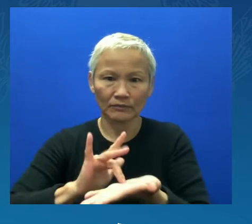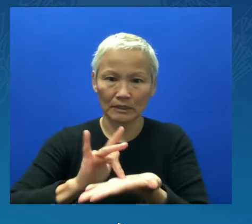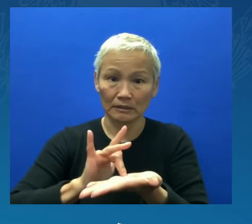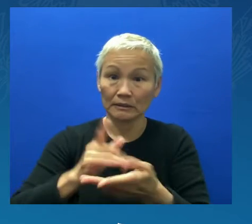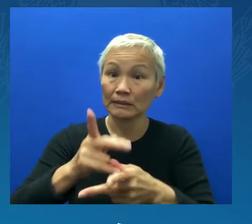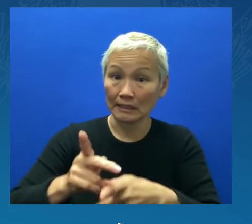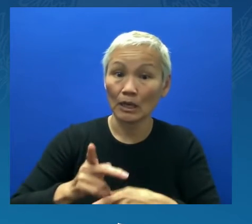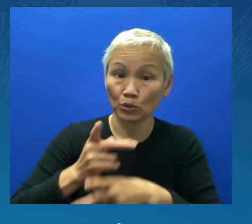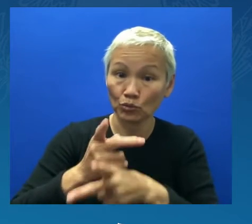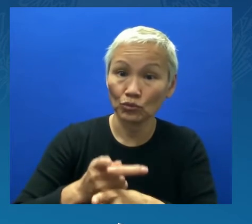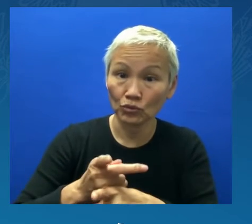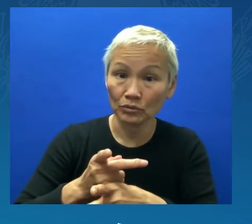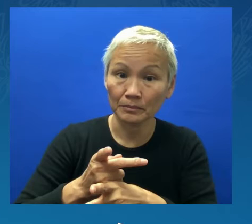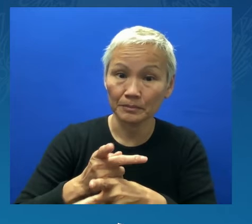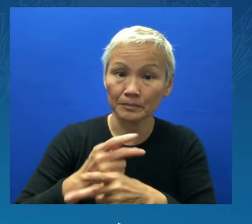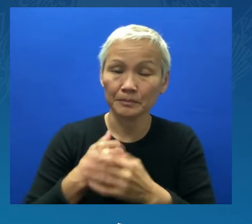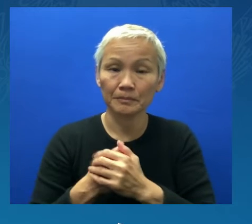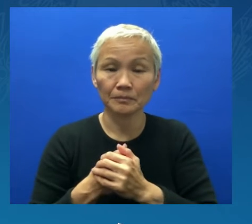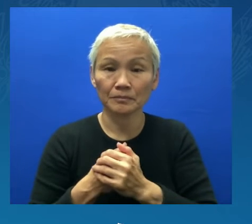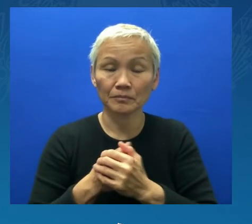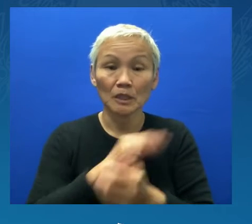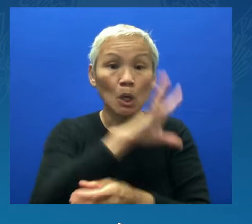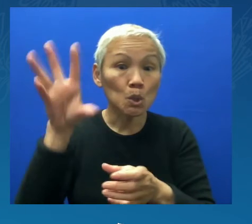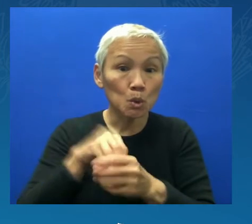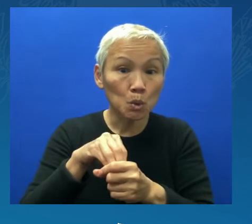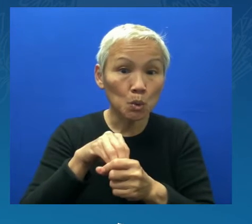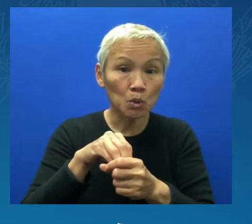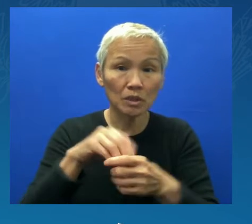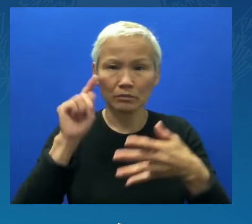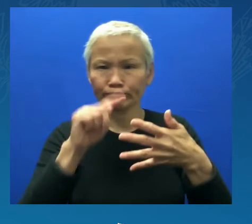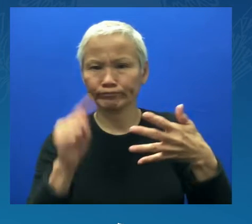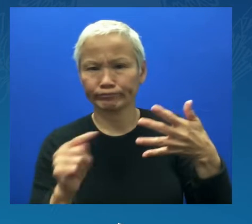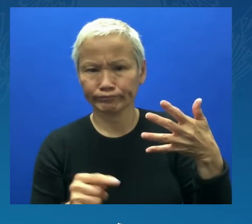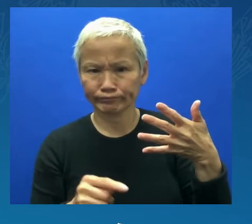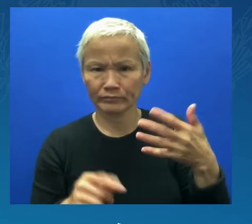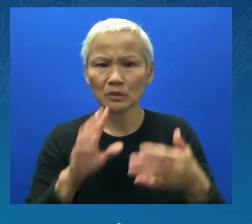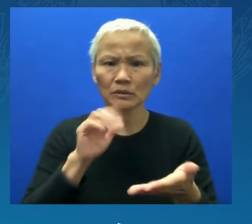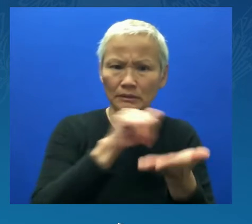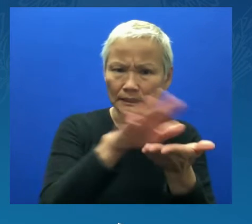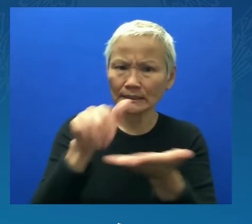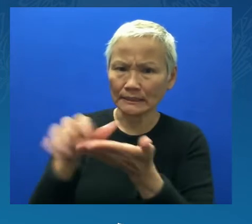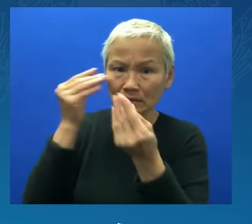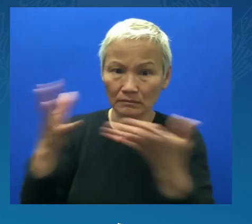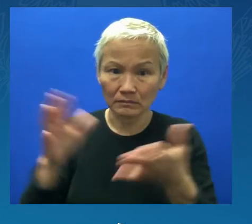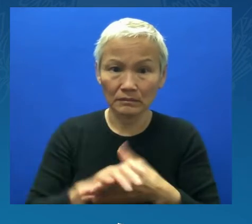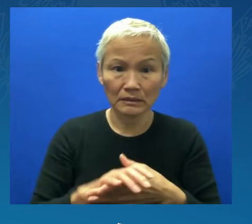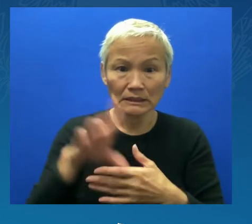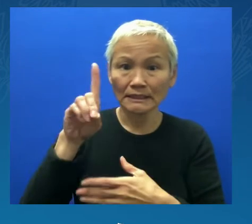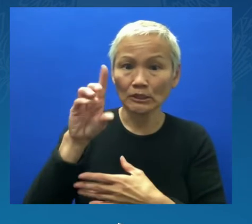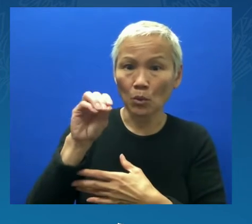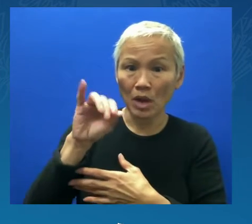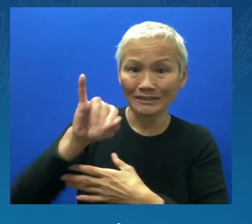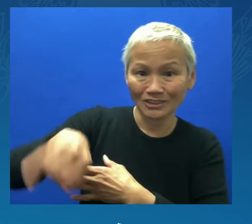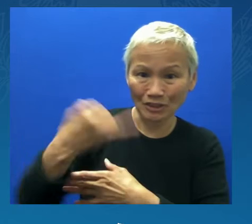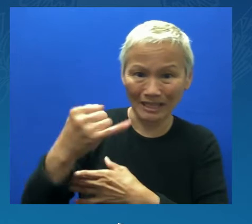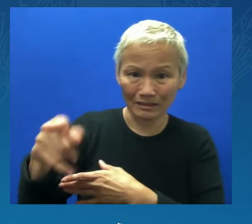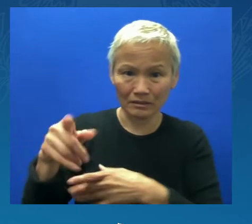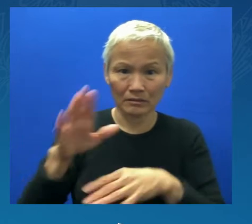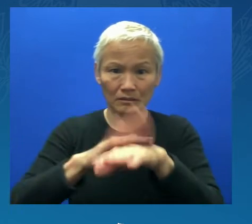The Department of Justice is -- has created a task force and it is doing extraordinary work